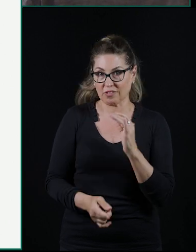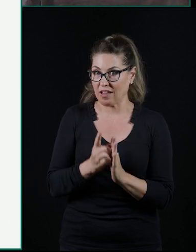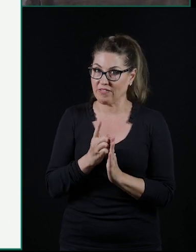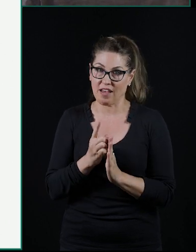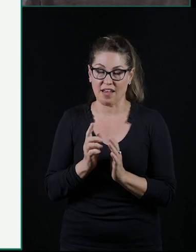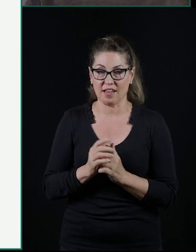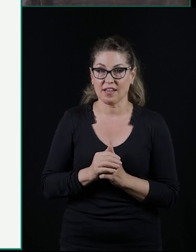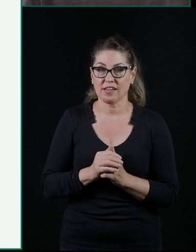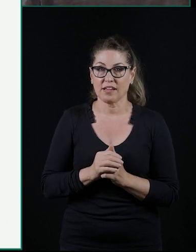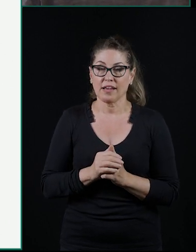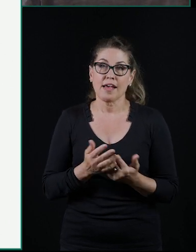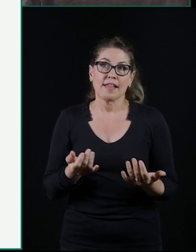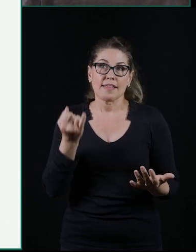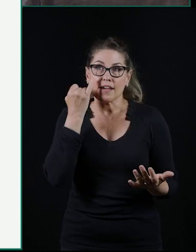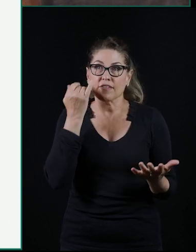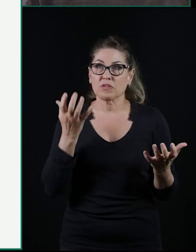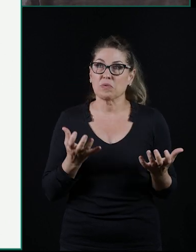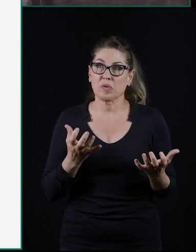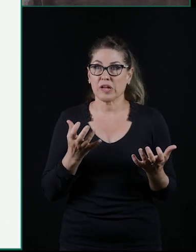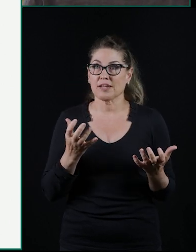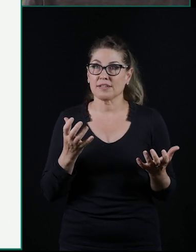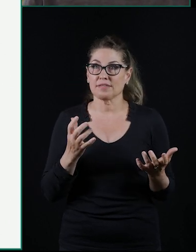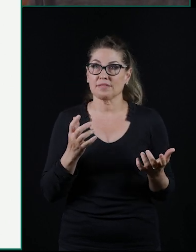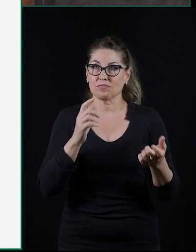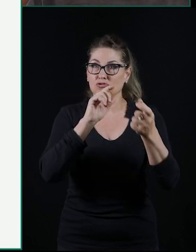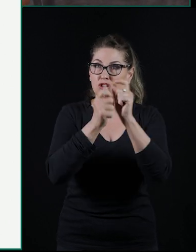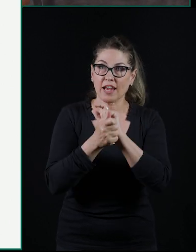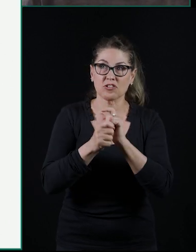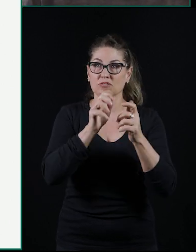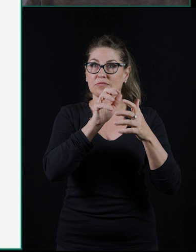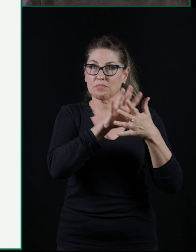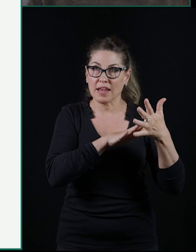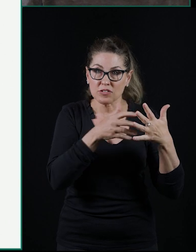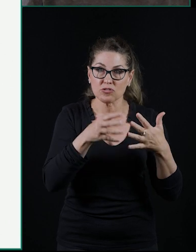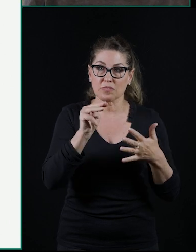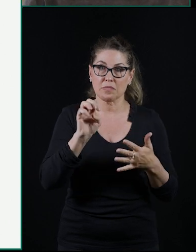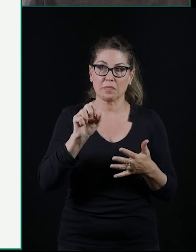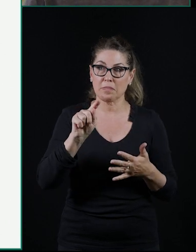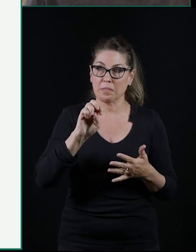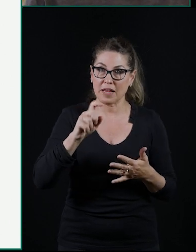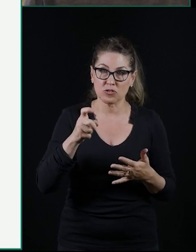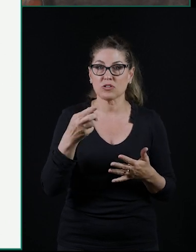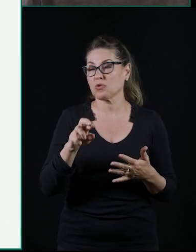Say, if you want to change the matrix order chat control relationships